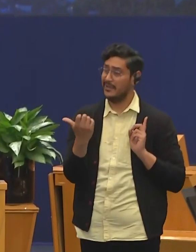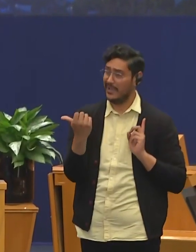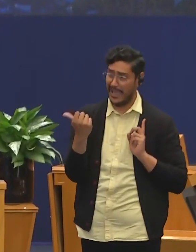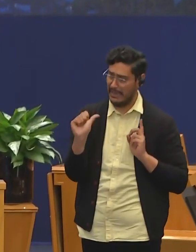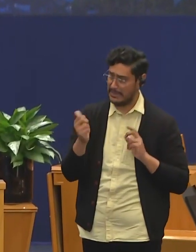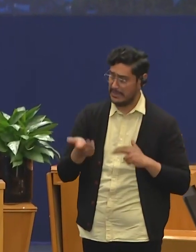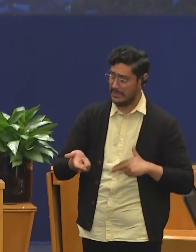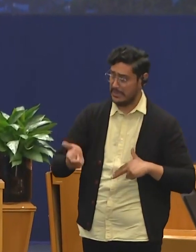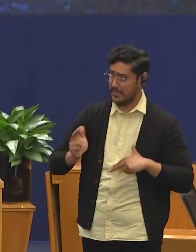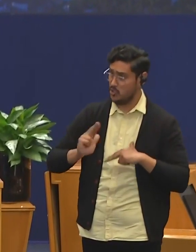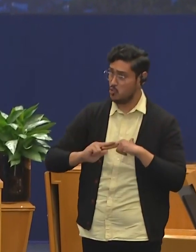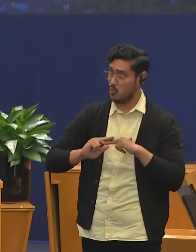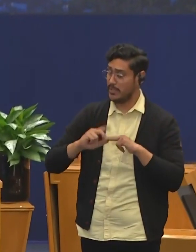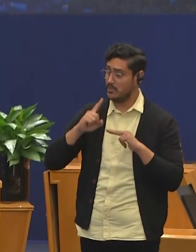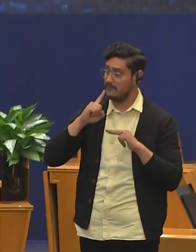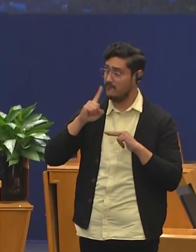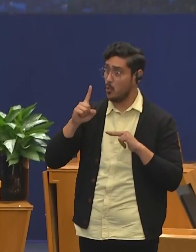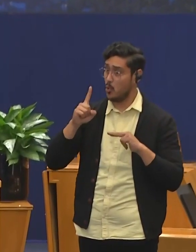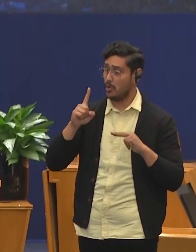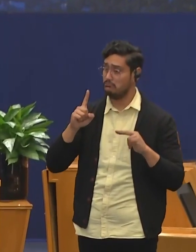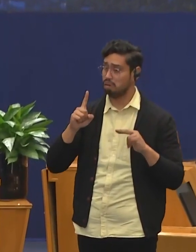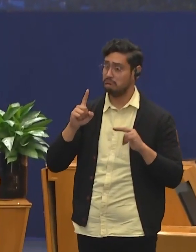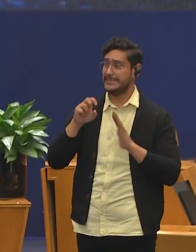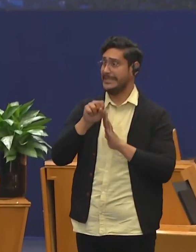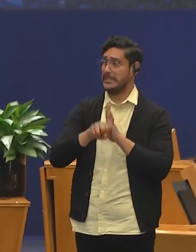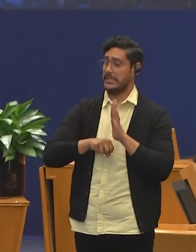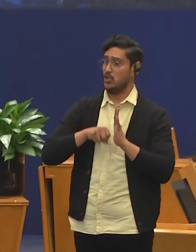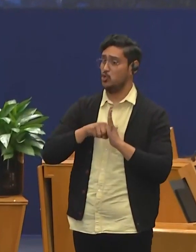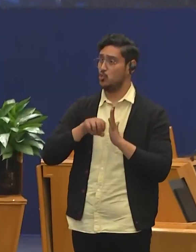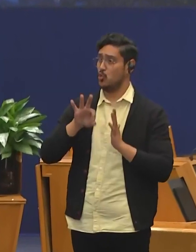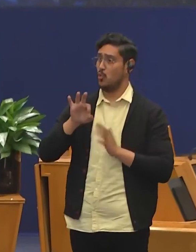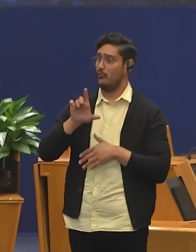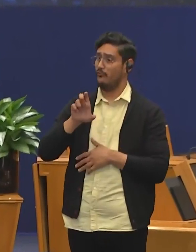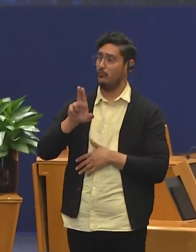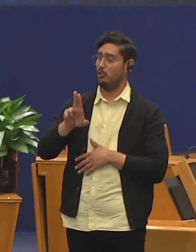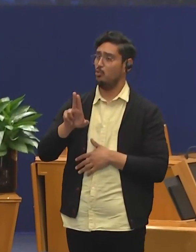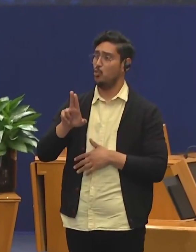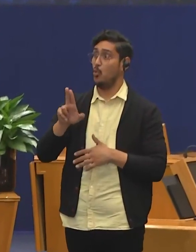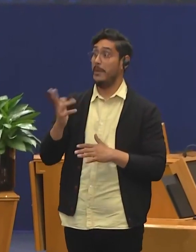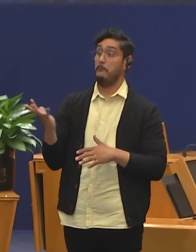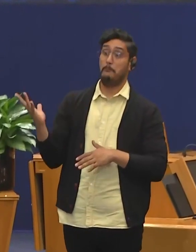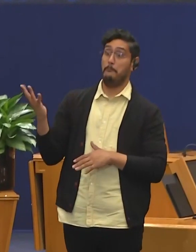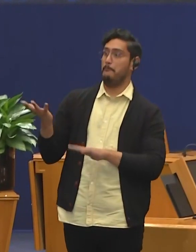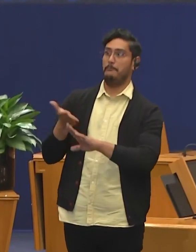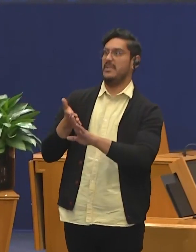UNUSUAL, BUT LOOKING PACK, WERE